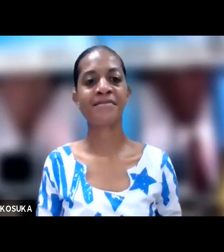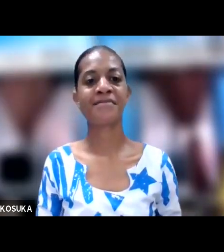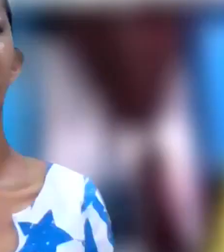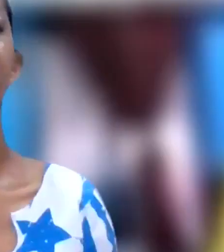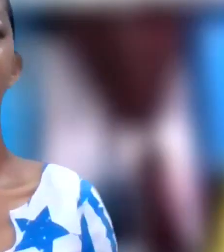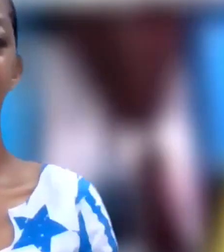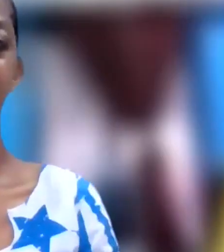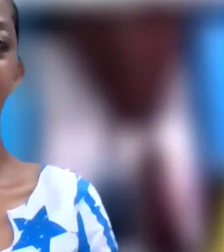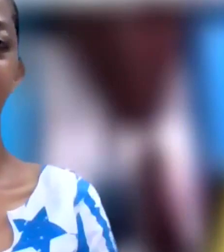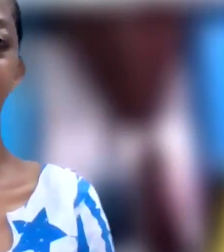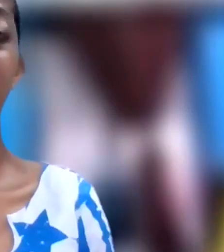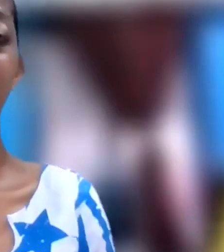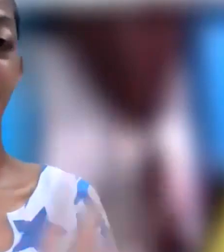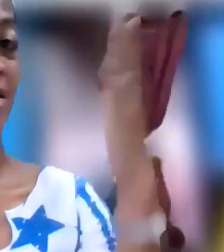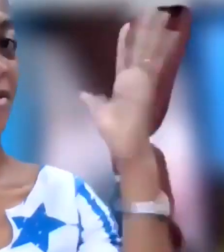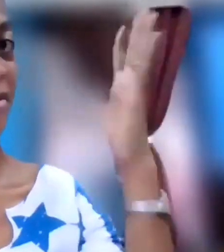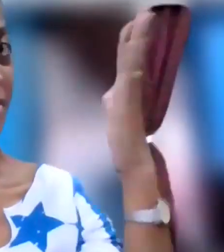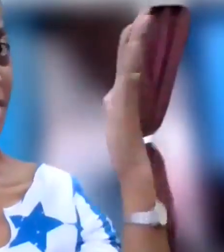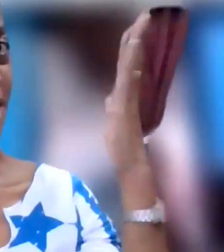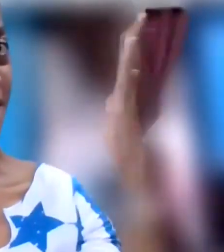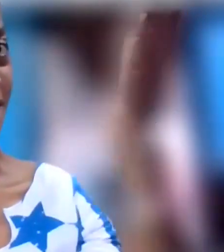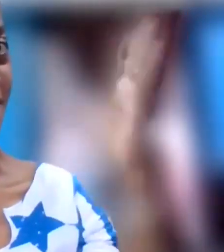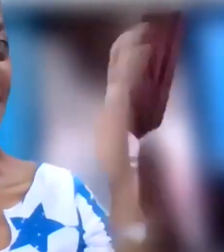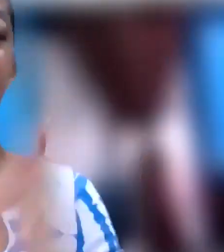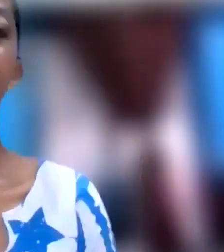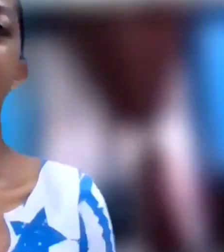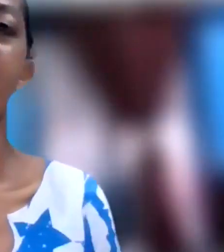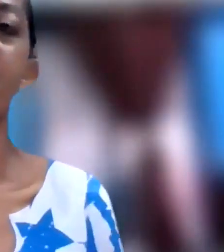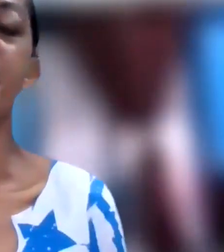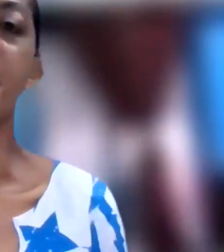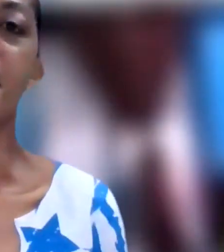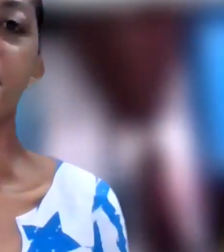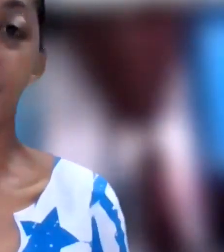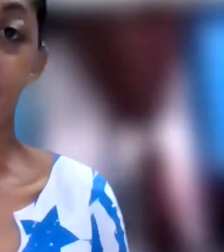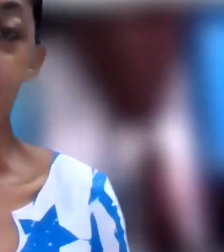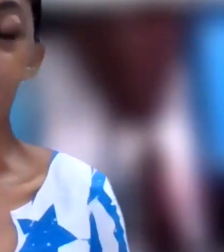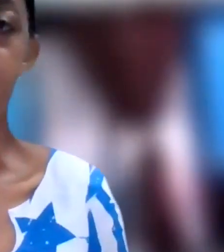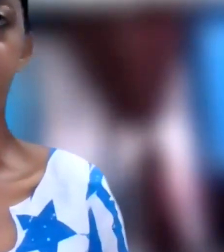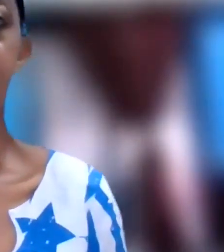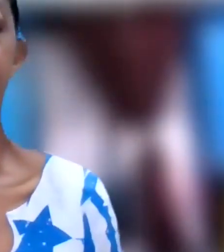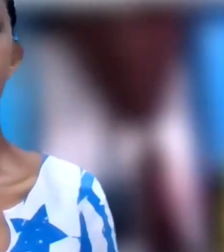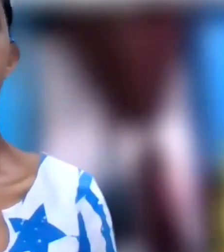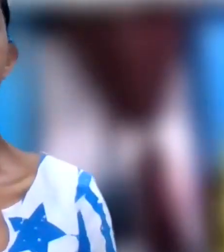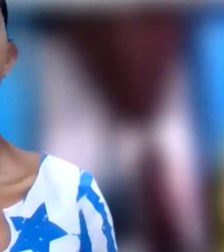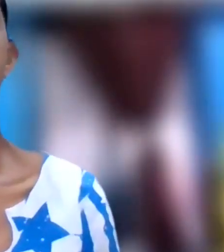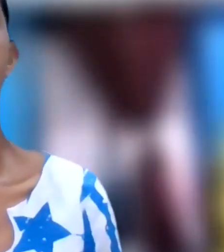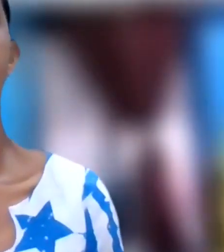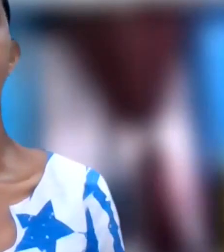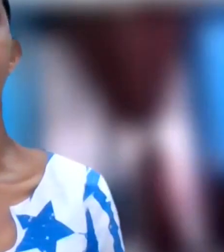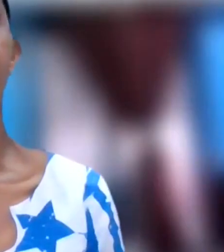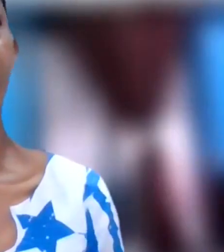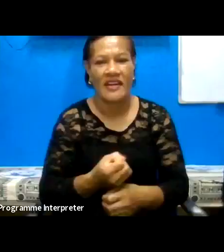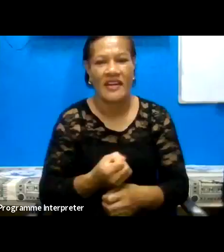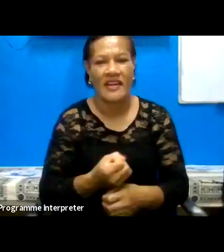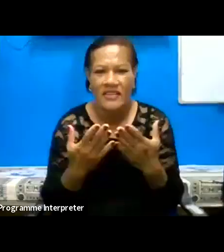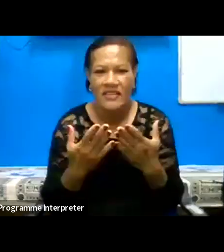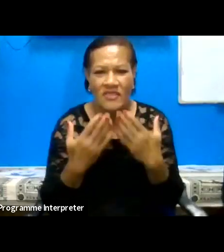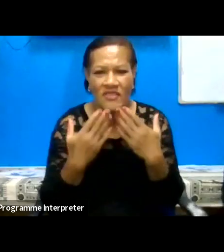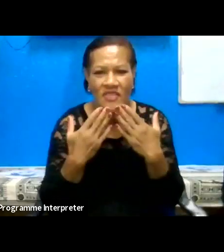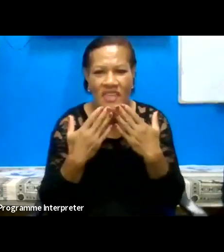Co which stands for a child of deaf adults. The theme for today is